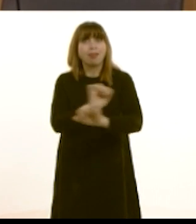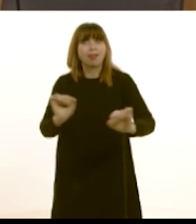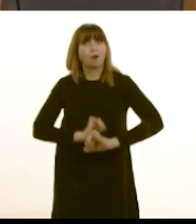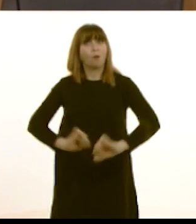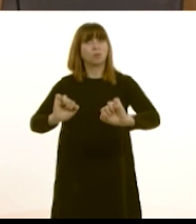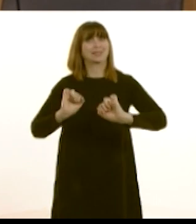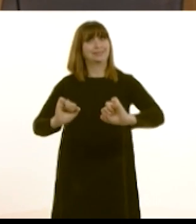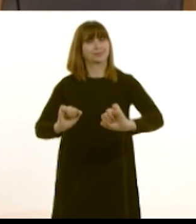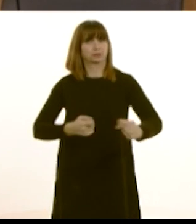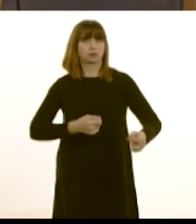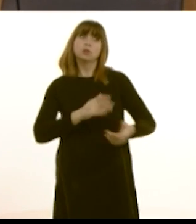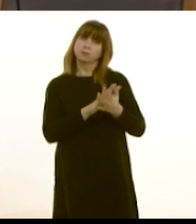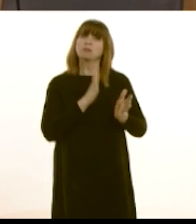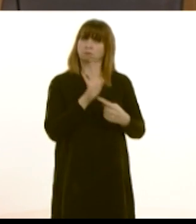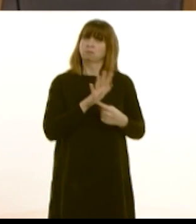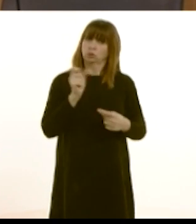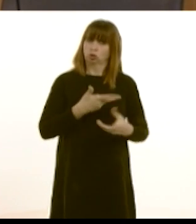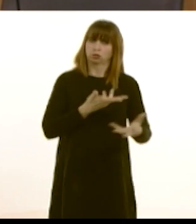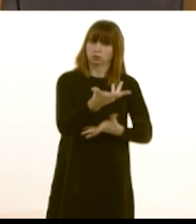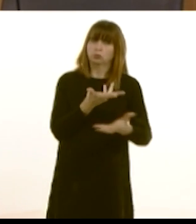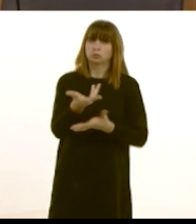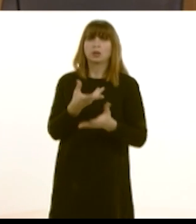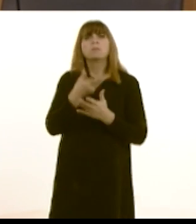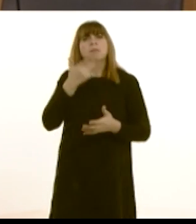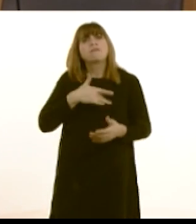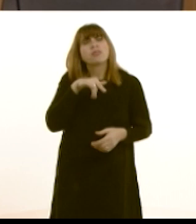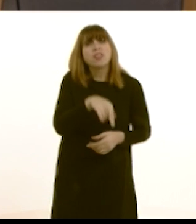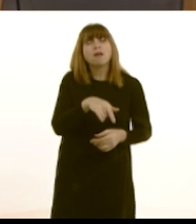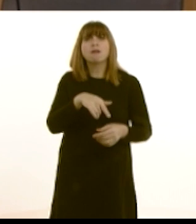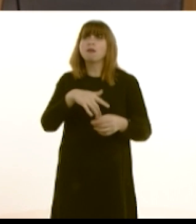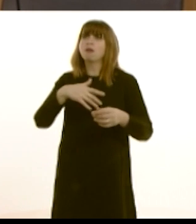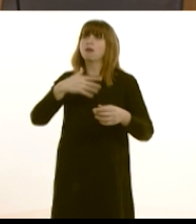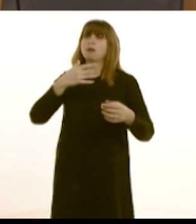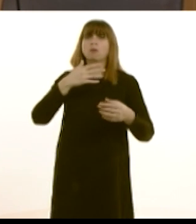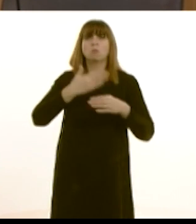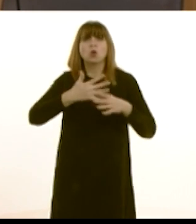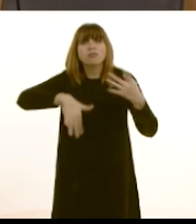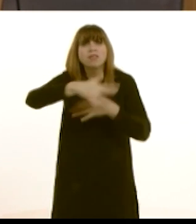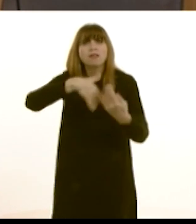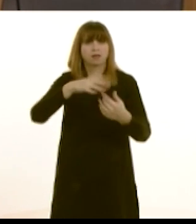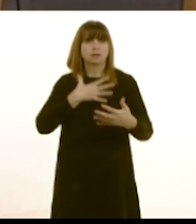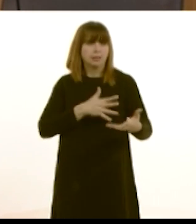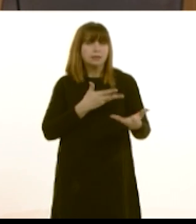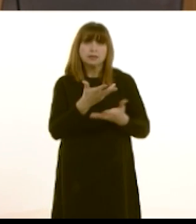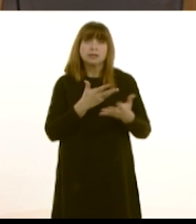their communities and also with their residents when they are considering the transfer of